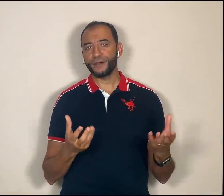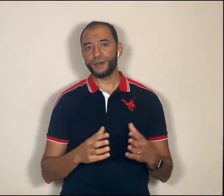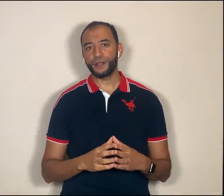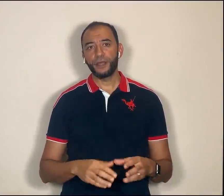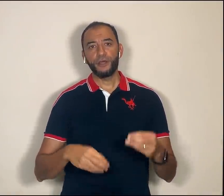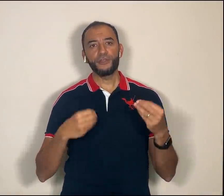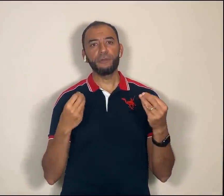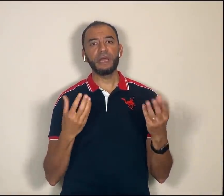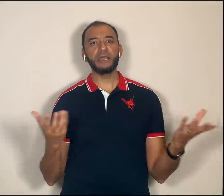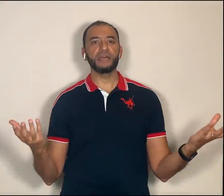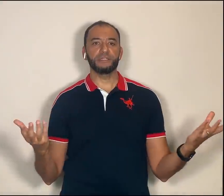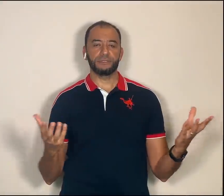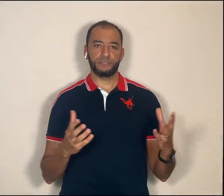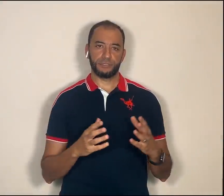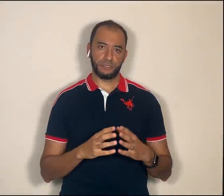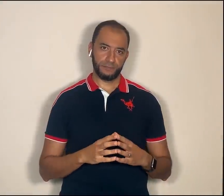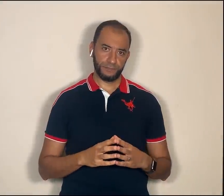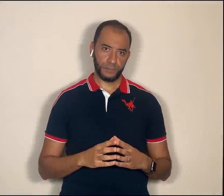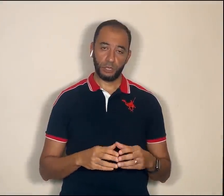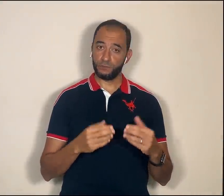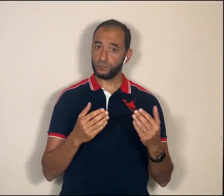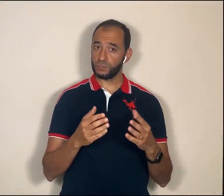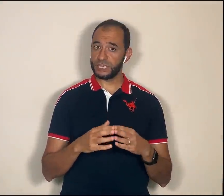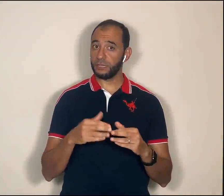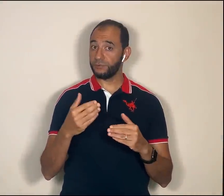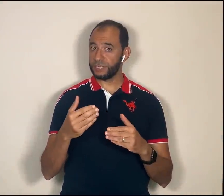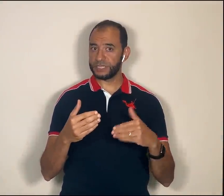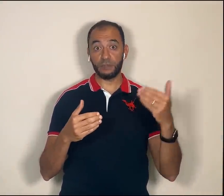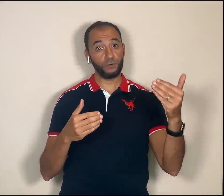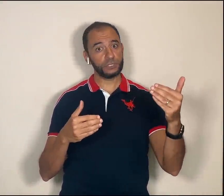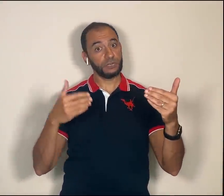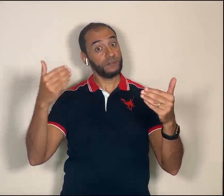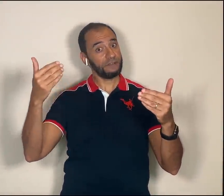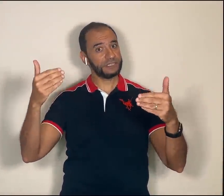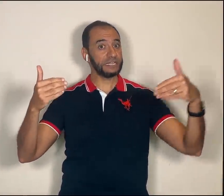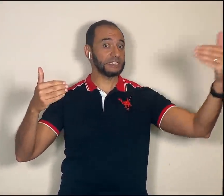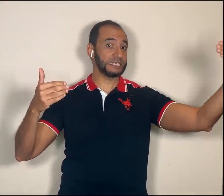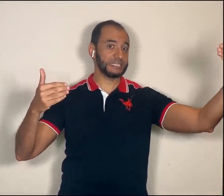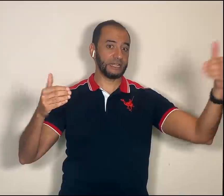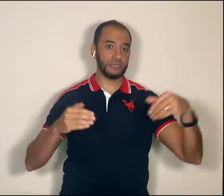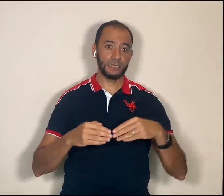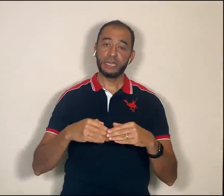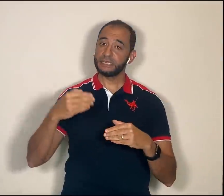are the millions of two cell, three cell, four cell, five cell, six cell,